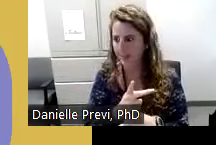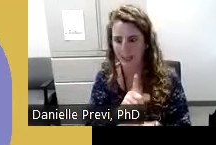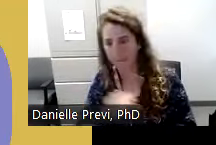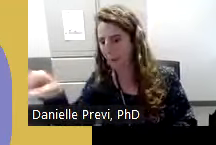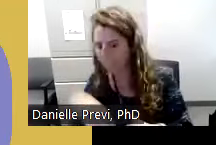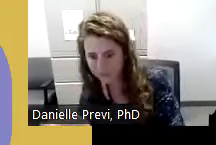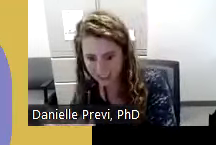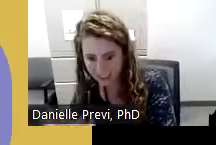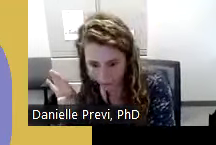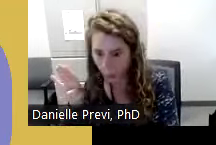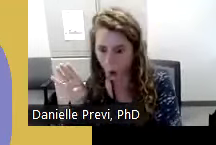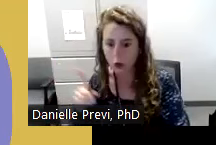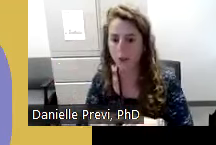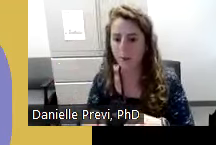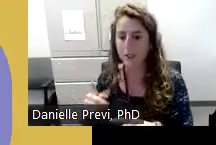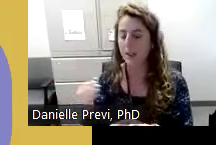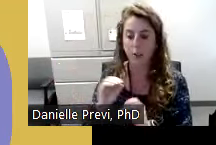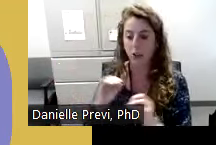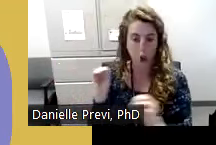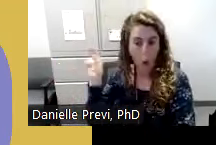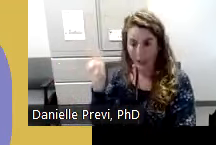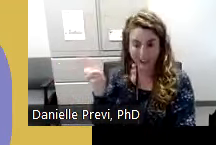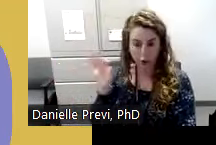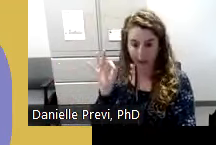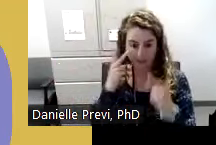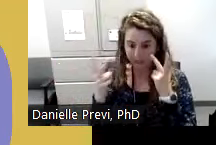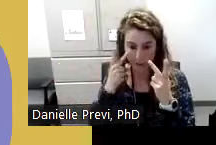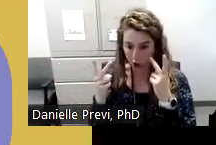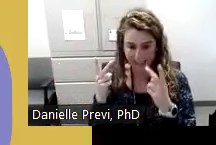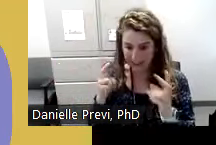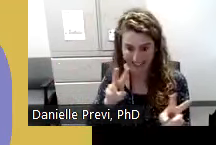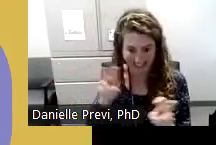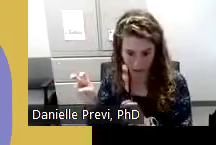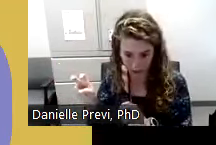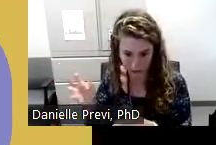had the inability to walk in a straight line; I noticed them bumping into things like the door. No